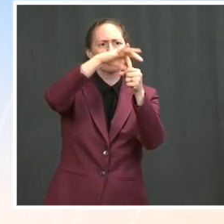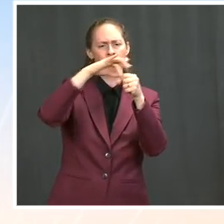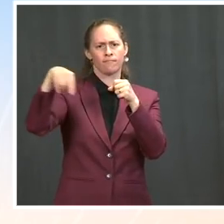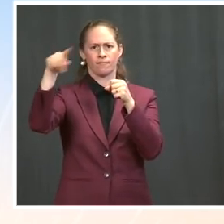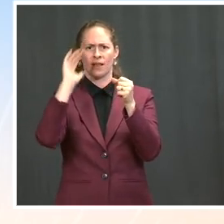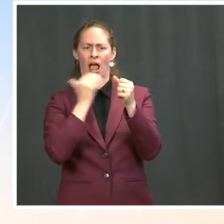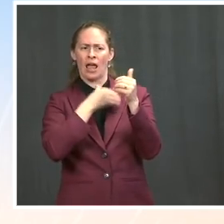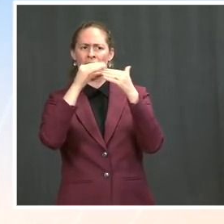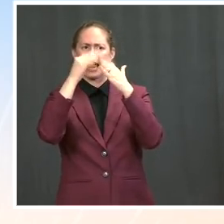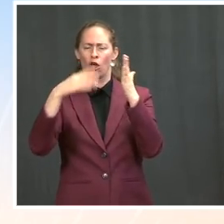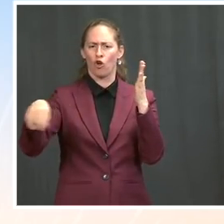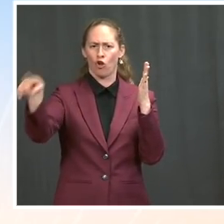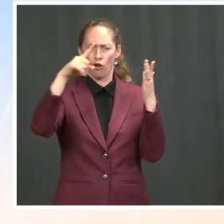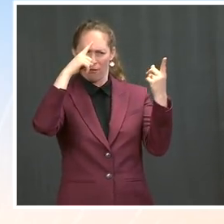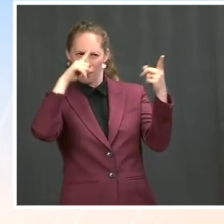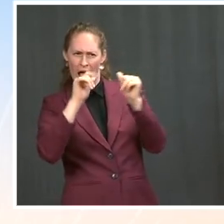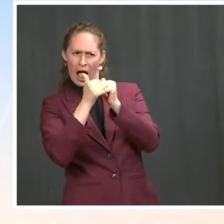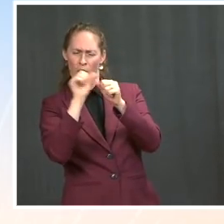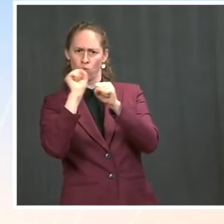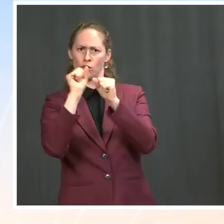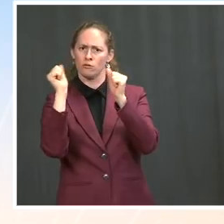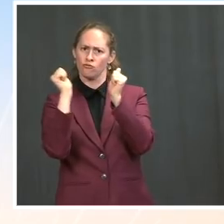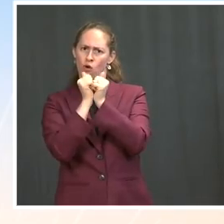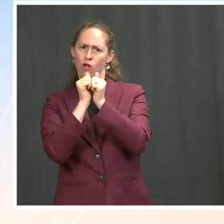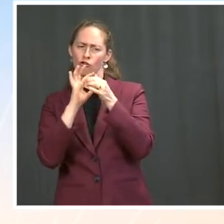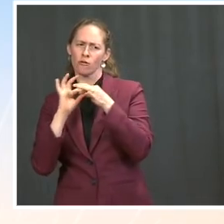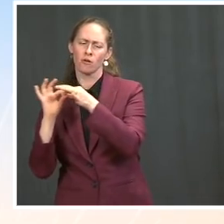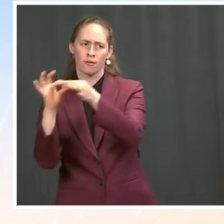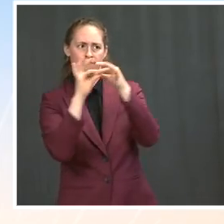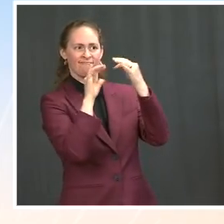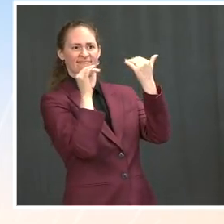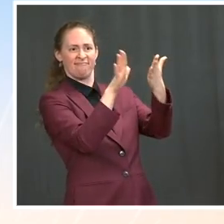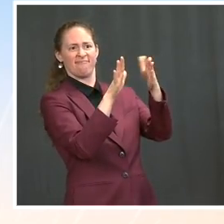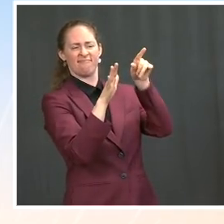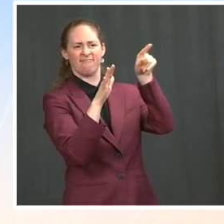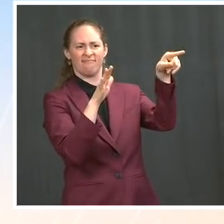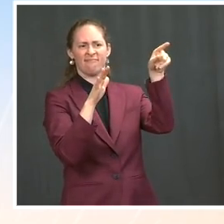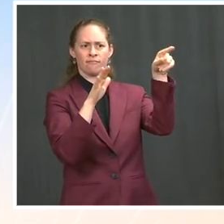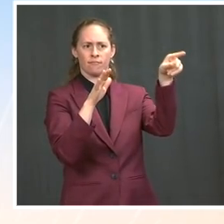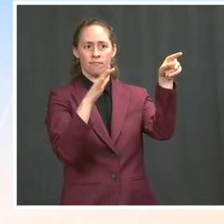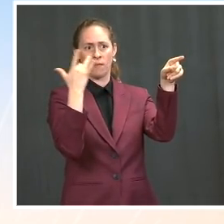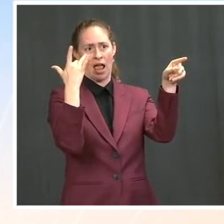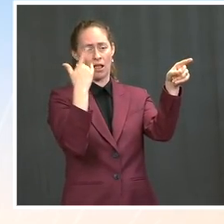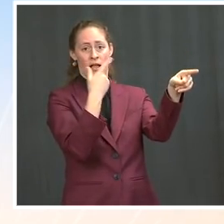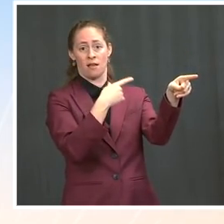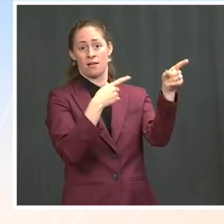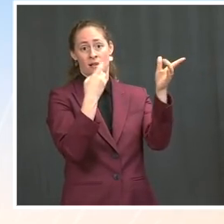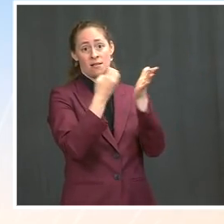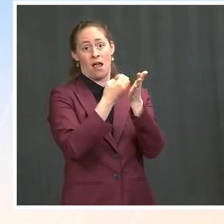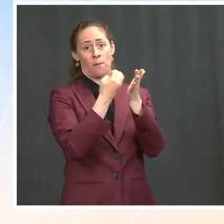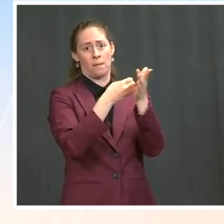to address the rising economic power of China and concerns where we have concerns, which --